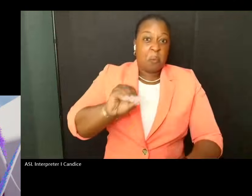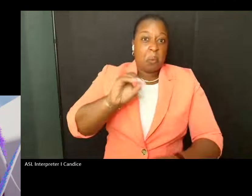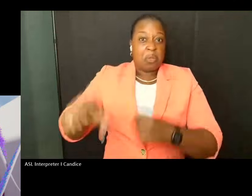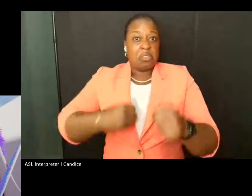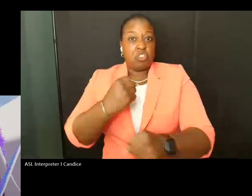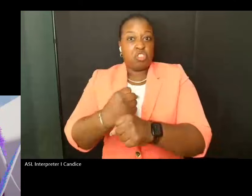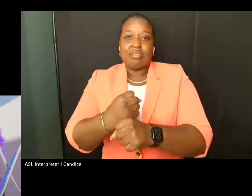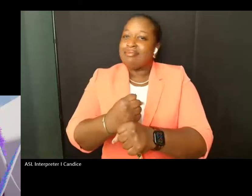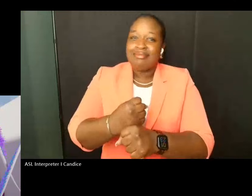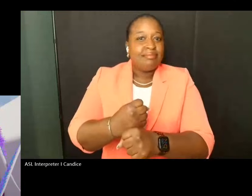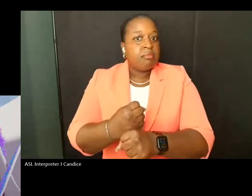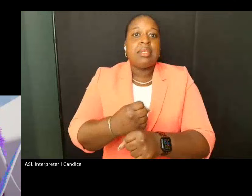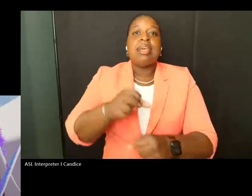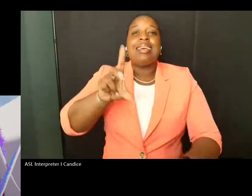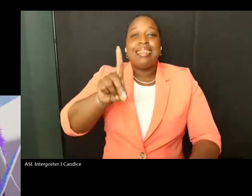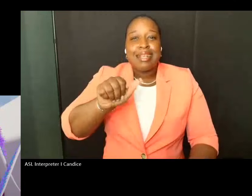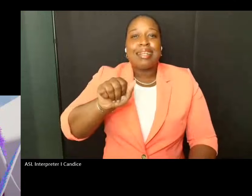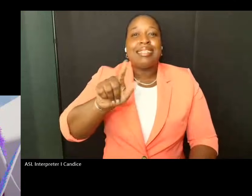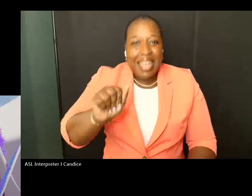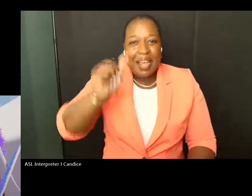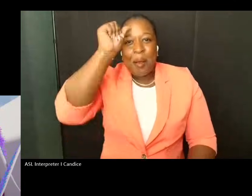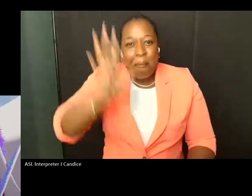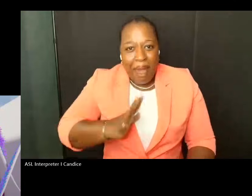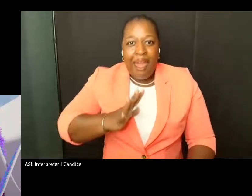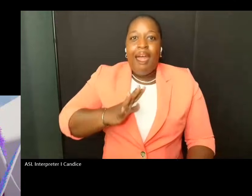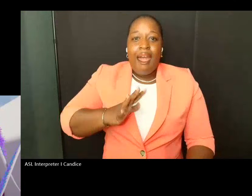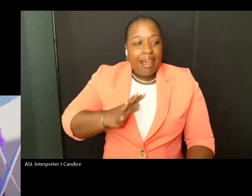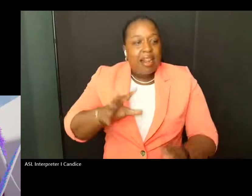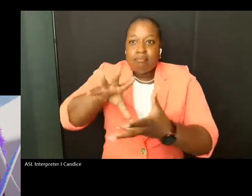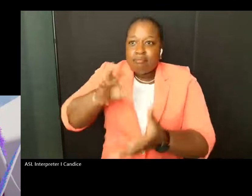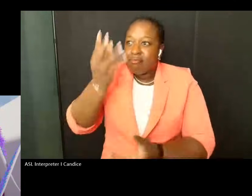a data man. He likes to collect a lot of data, and he likes to get to the -- sit down at the